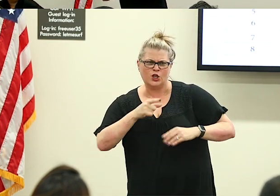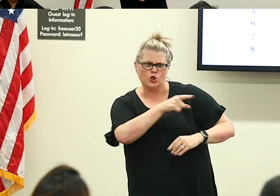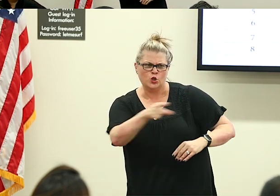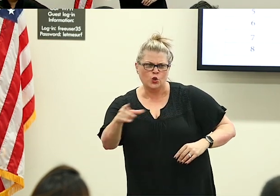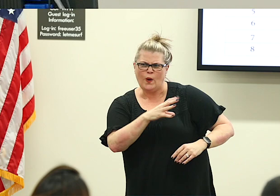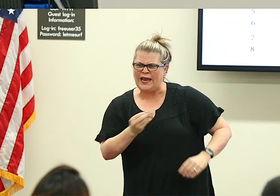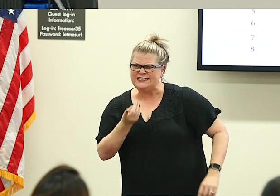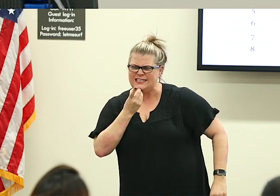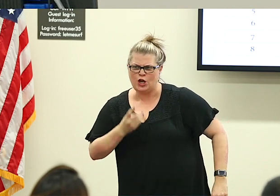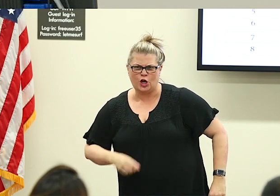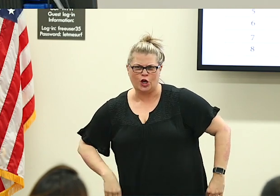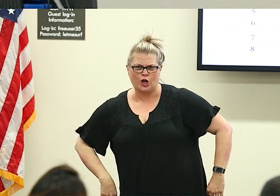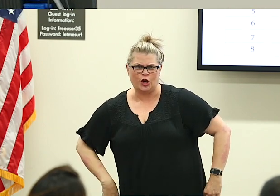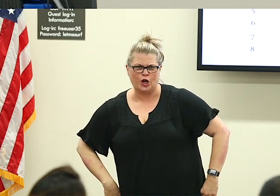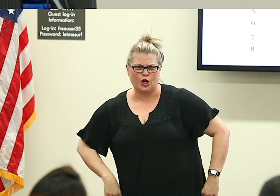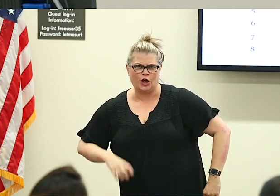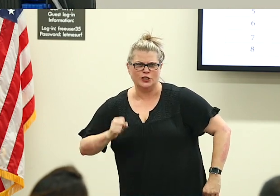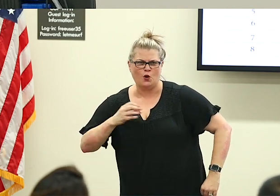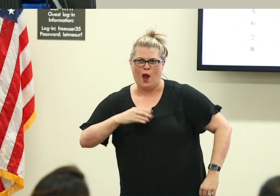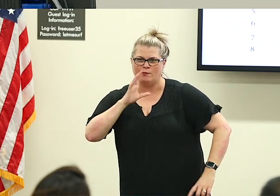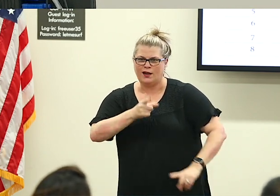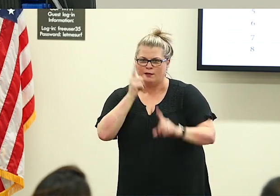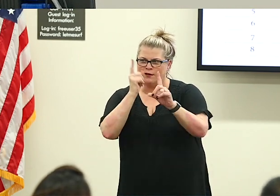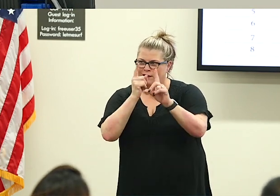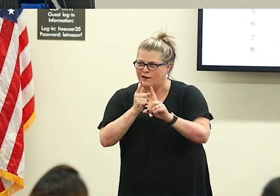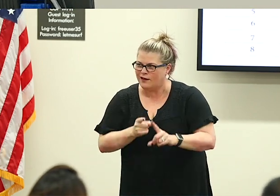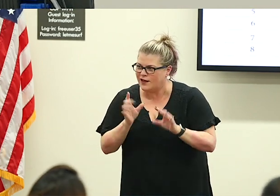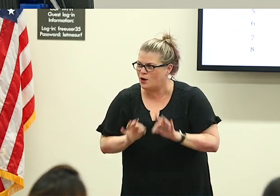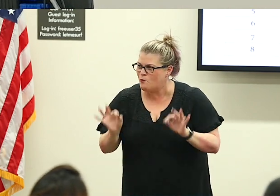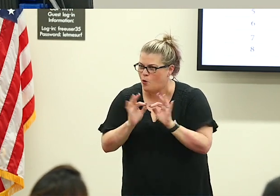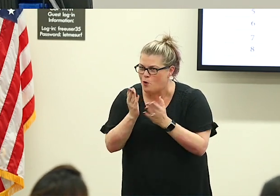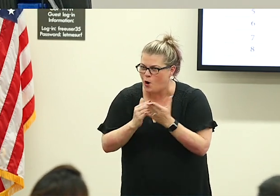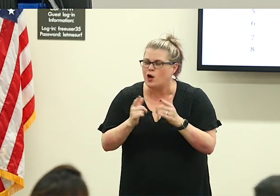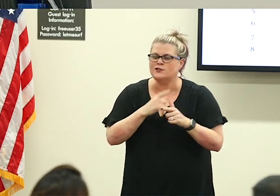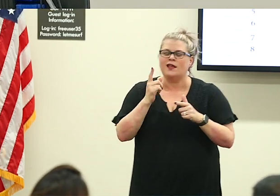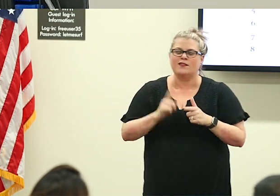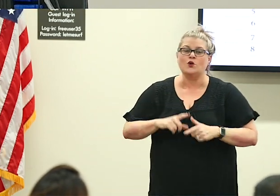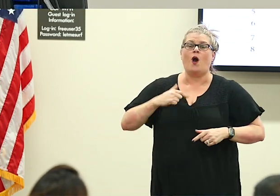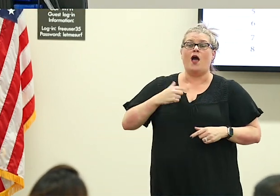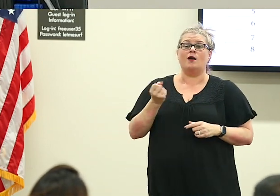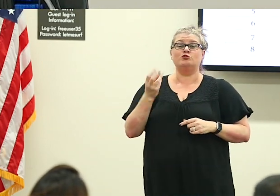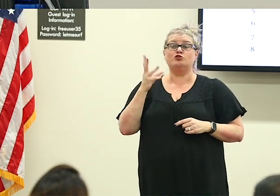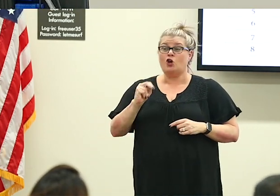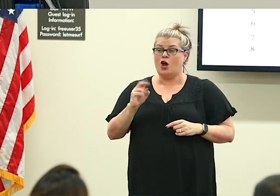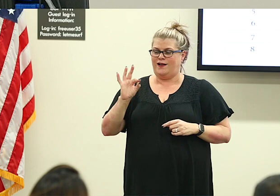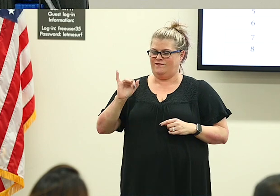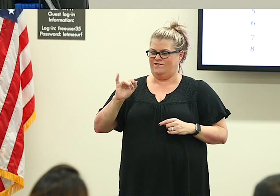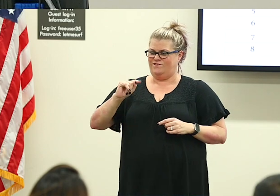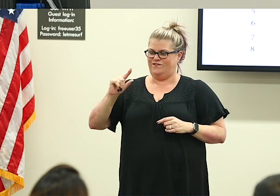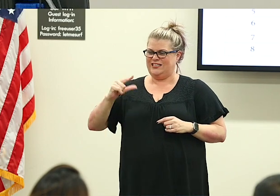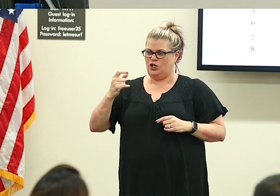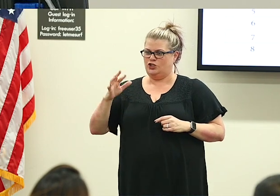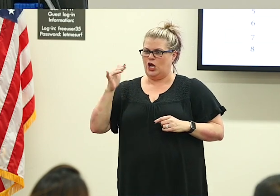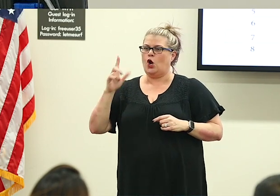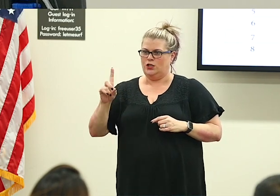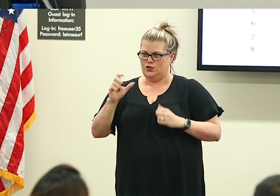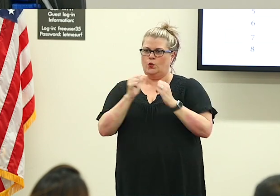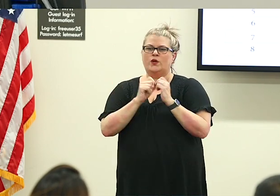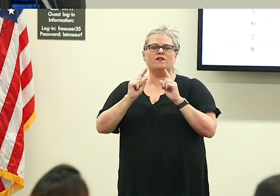and just give you what's important. So I'm Sean Fitzgerald, I'm with First Republic Bank. I'm a community outreach relationship manager,